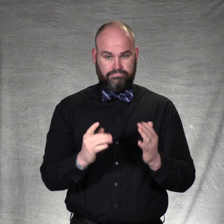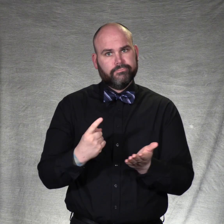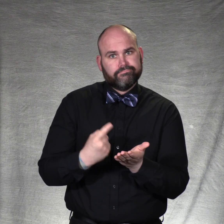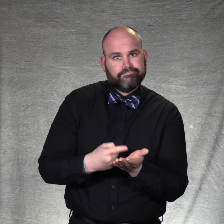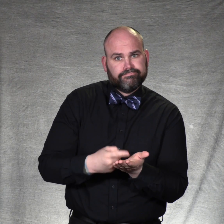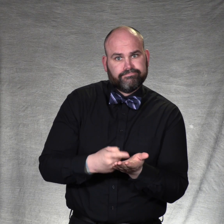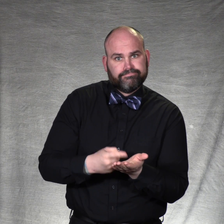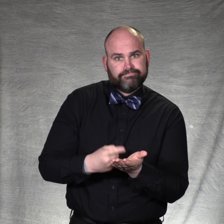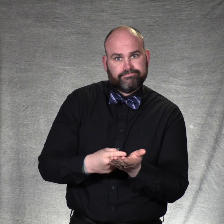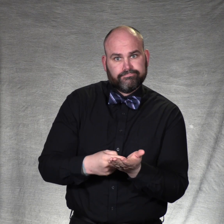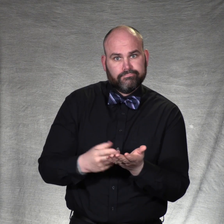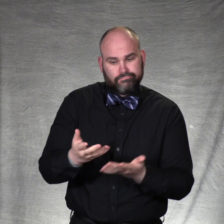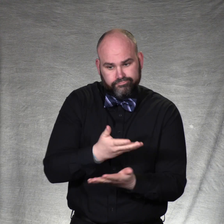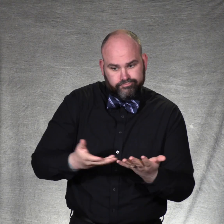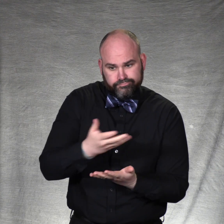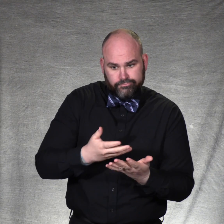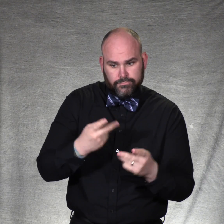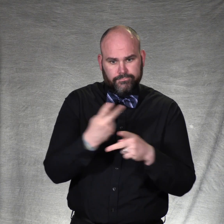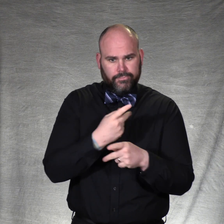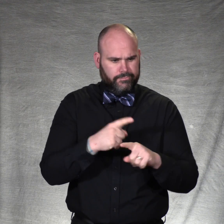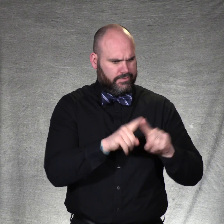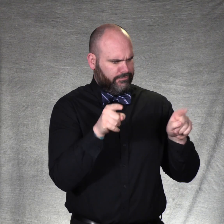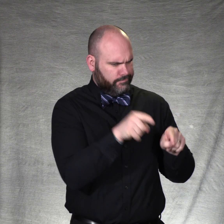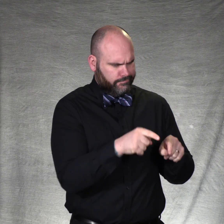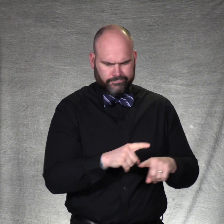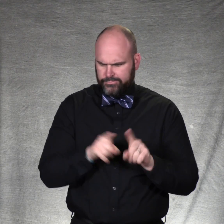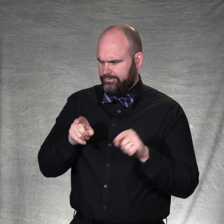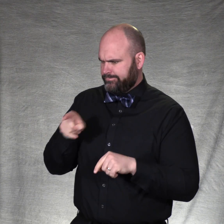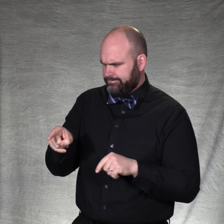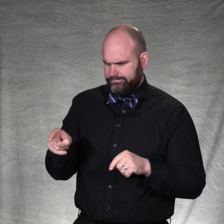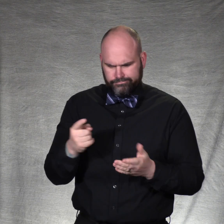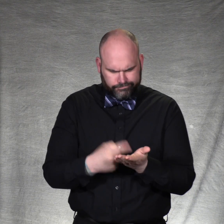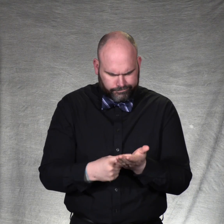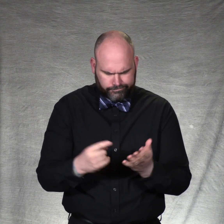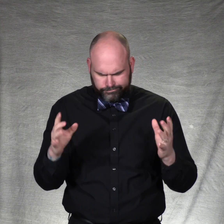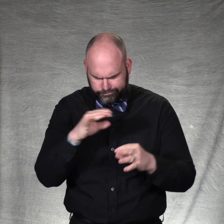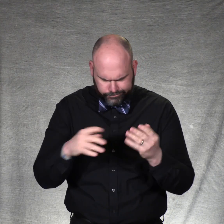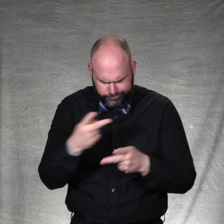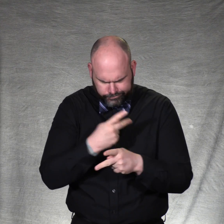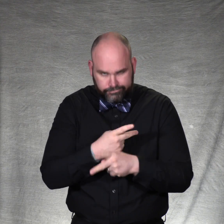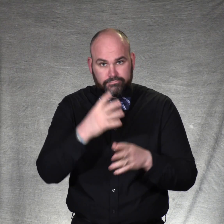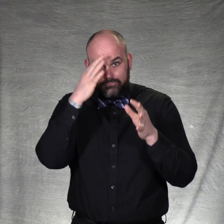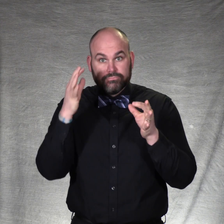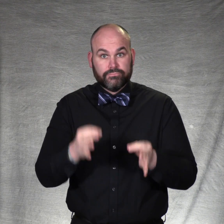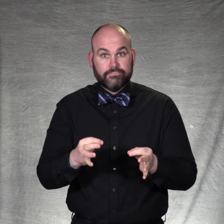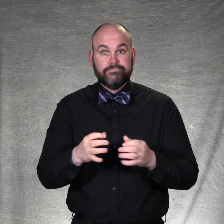were negotiating with each other to figure out the differences between the House and Senate versions of the budget bills.